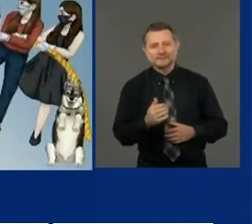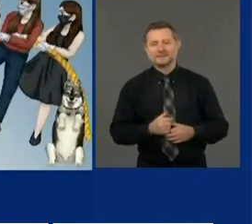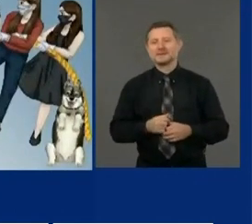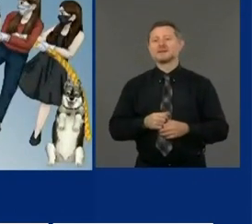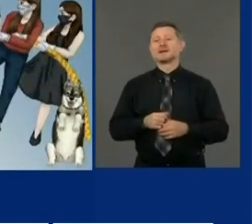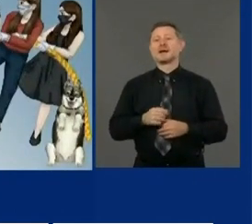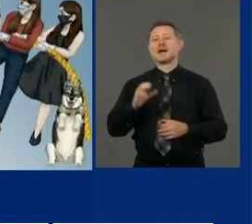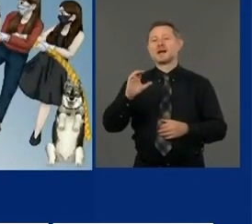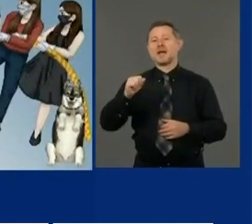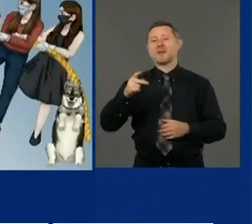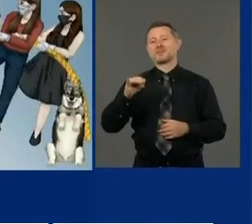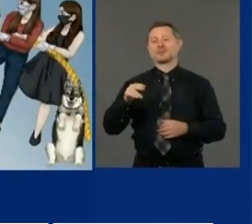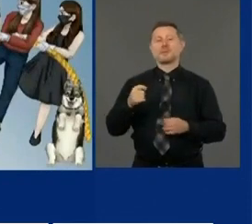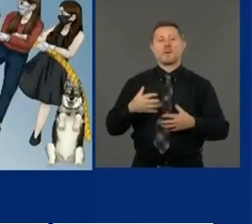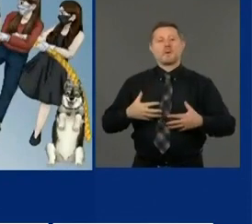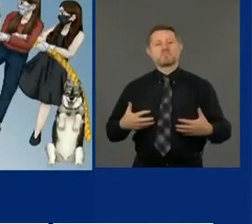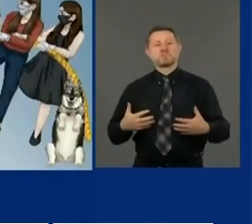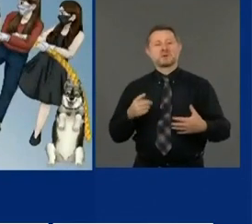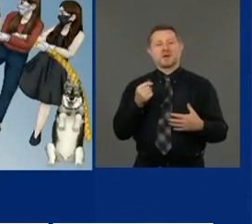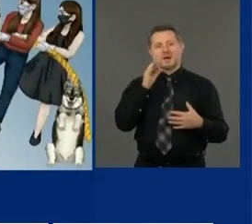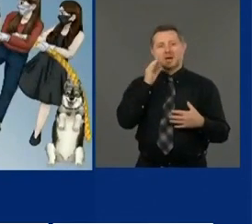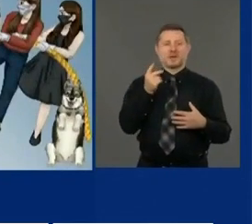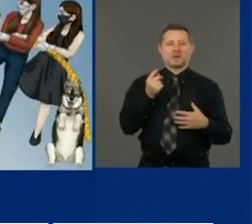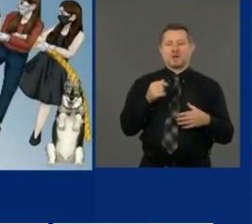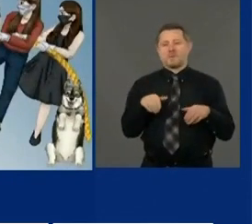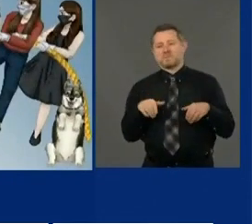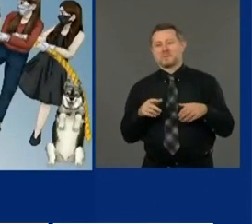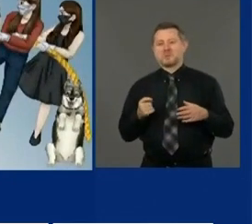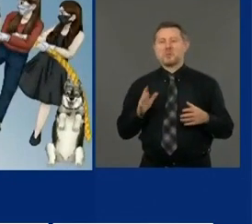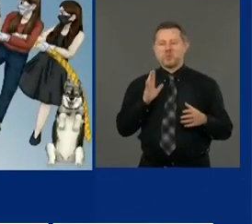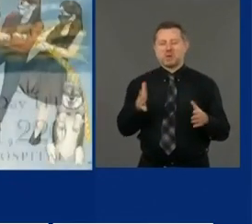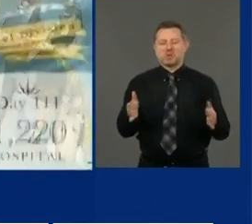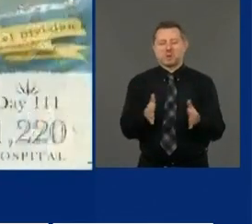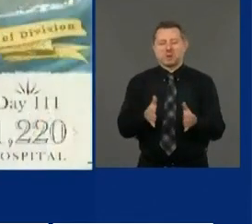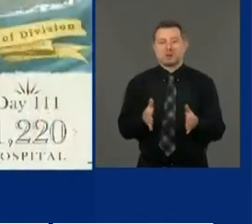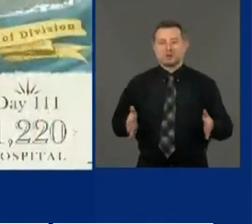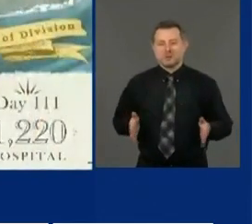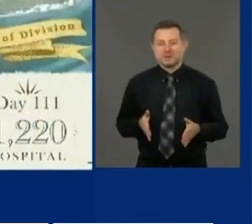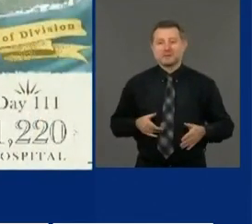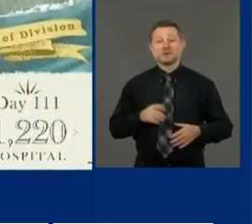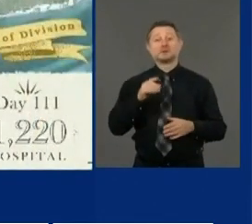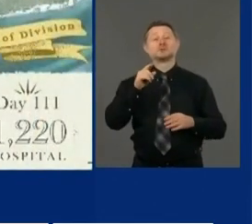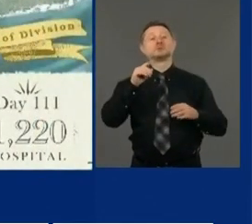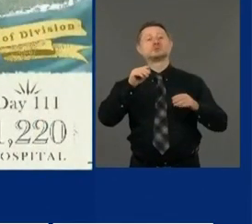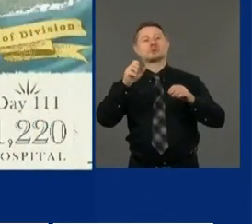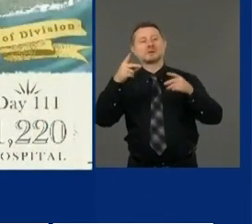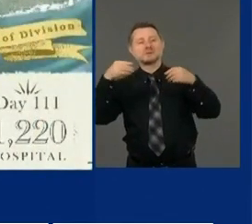I HAVE MY THREE DAUGHTERS THERE.